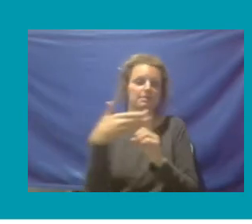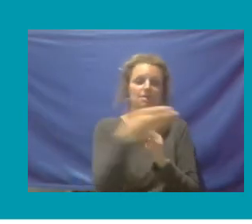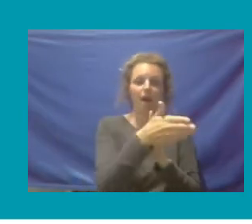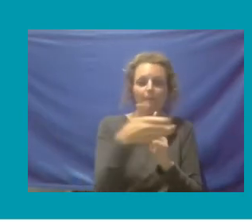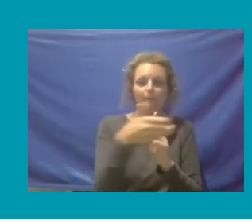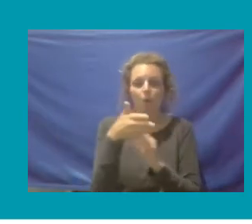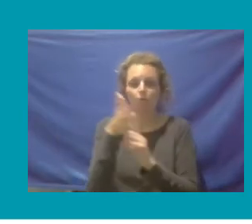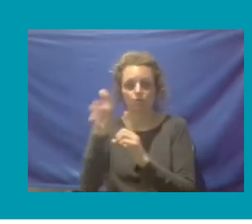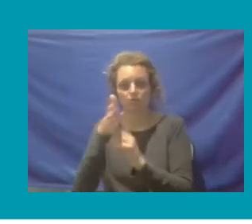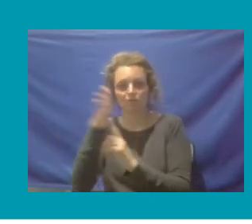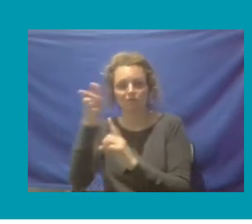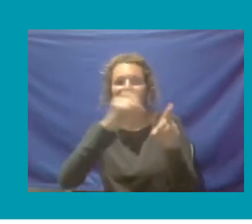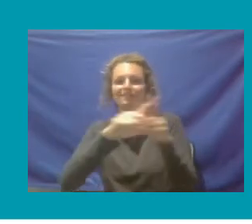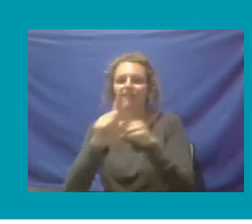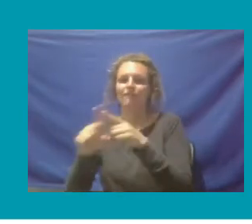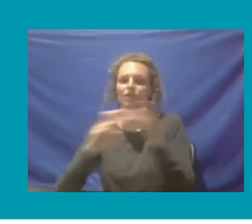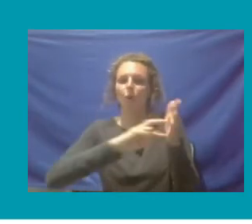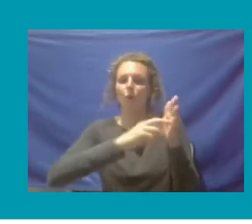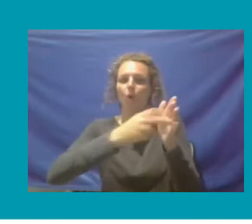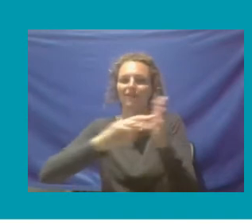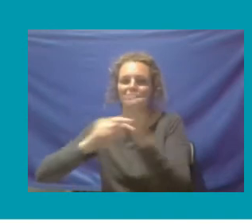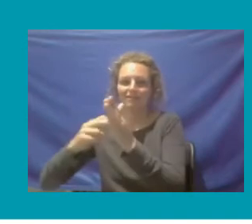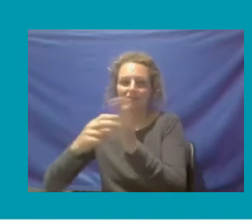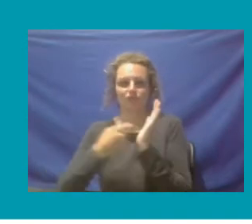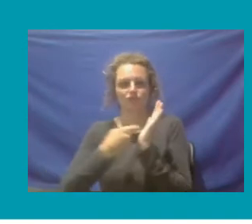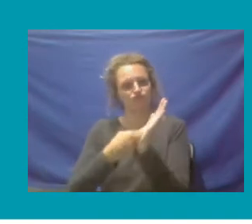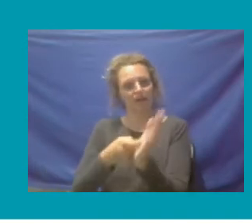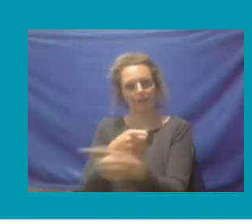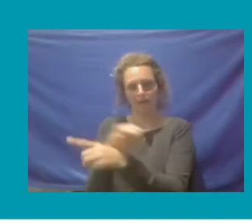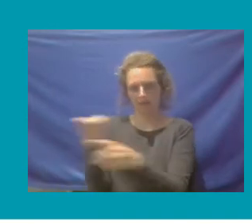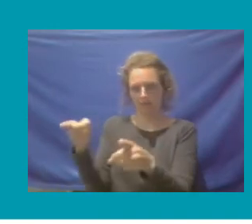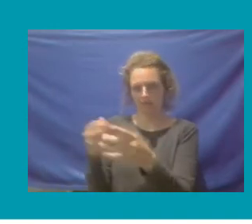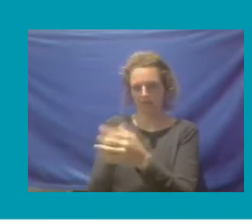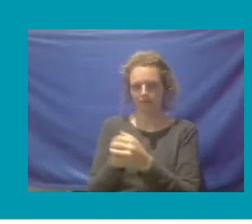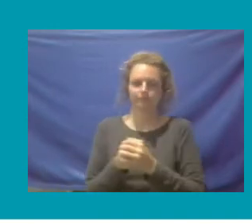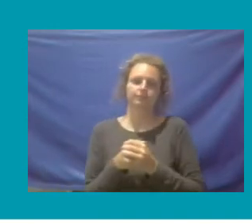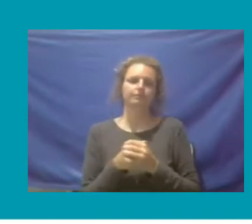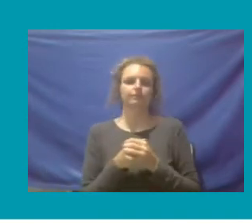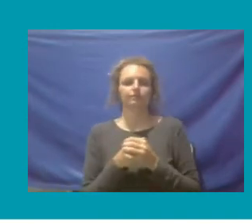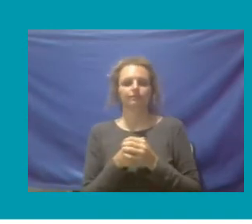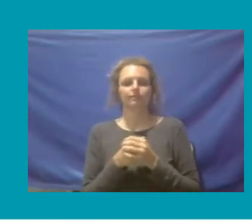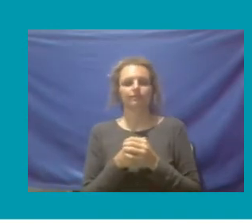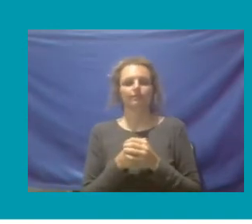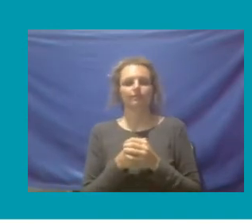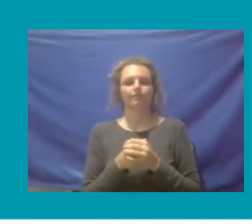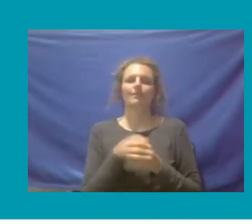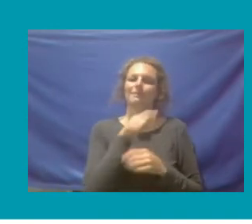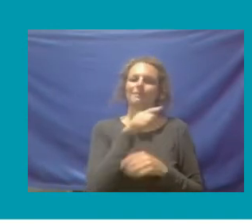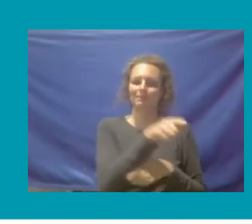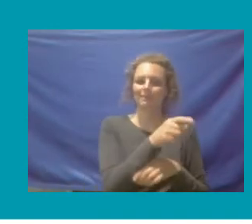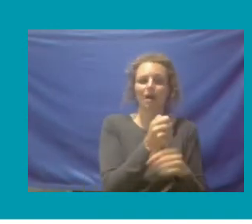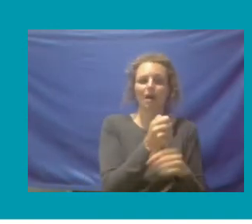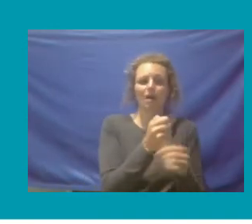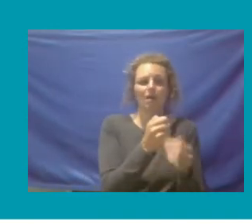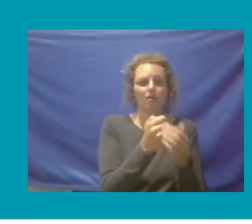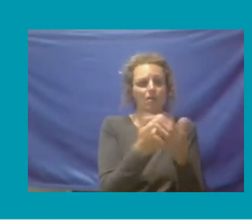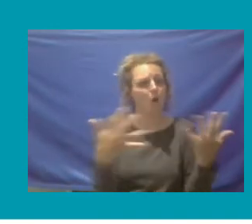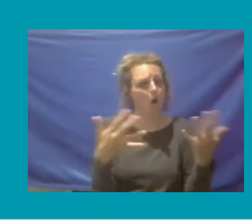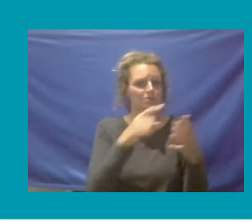service looks great but I'm in the wrong post code so I don't qualify or I'm on the wrong benefit so I I'm